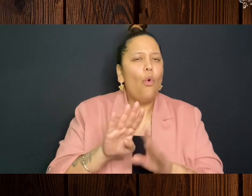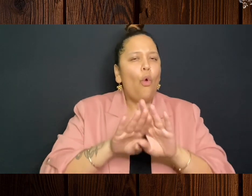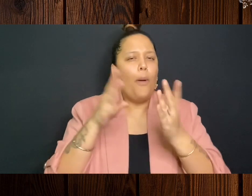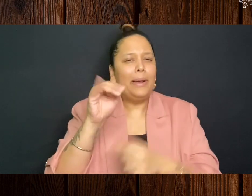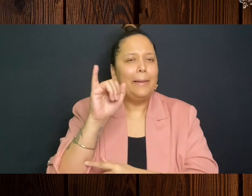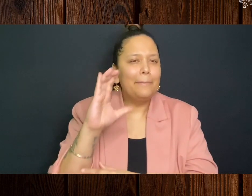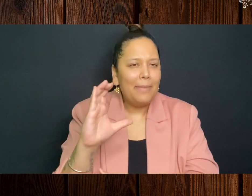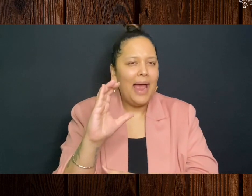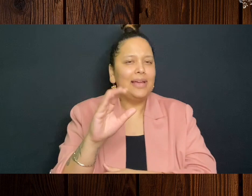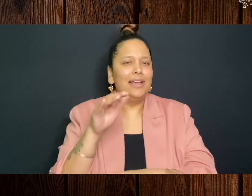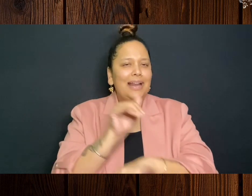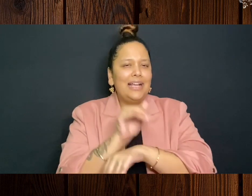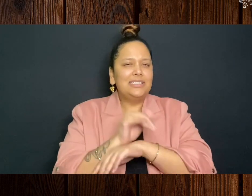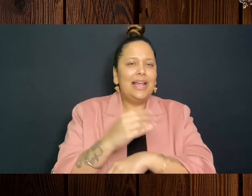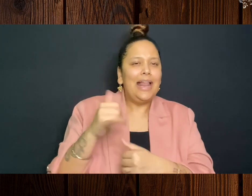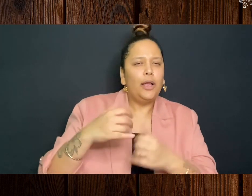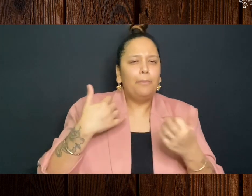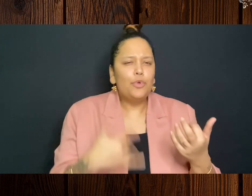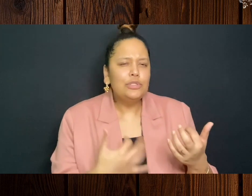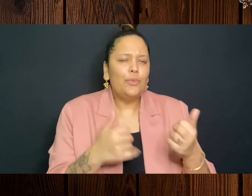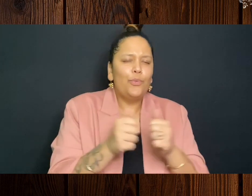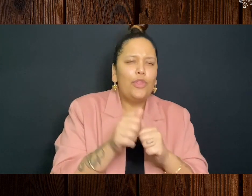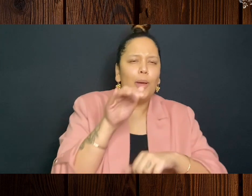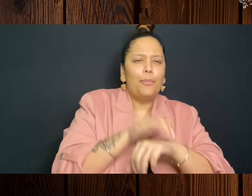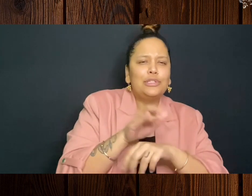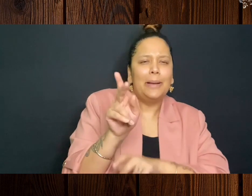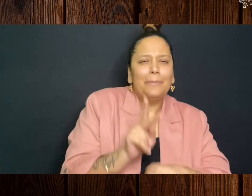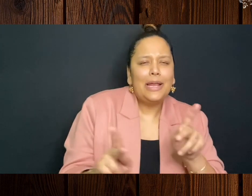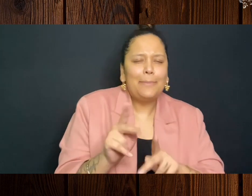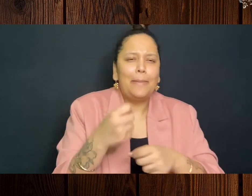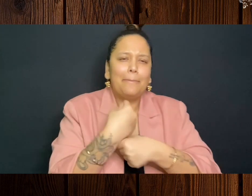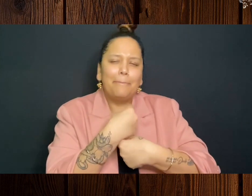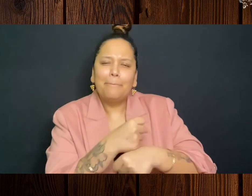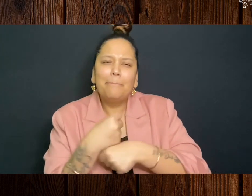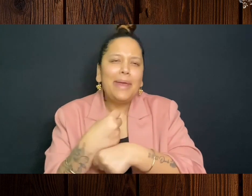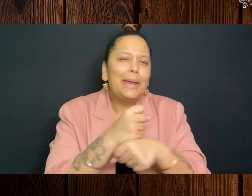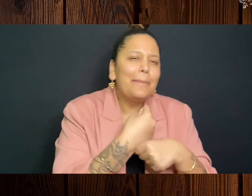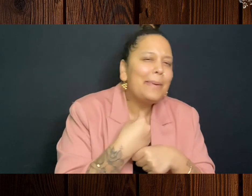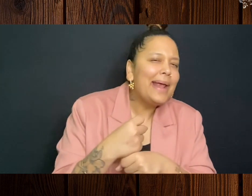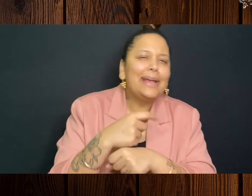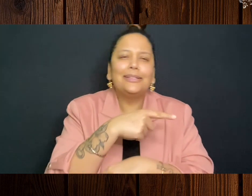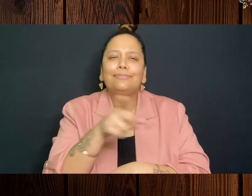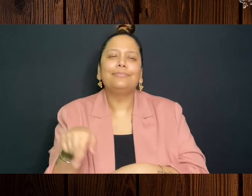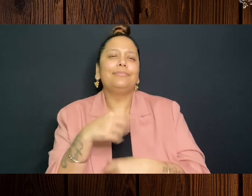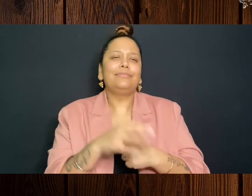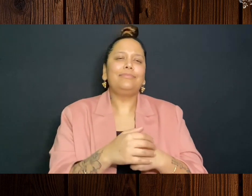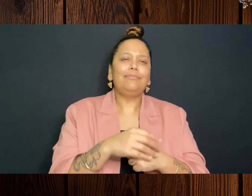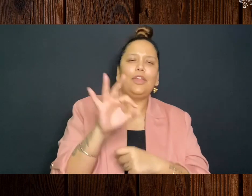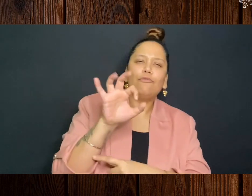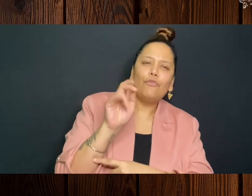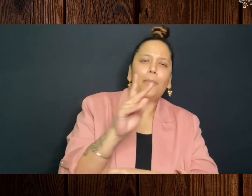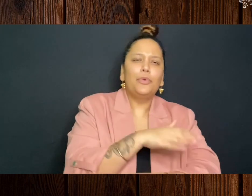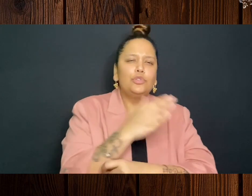nights and like, just playing music with British people making folk music, you know what I mean? And it was just like some